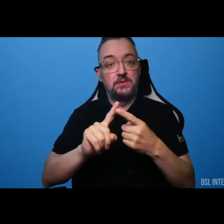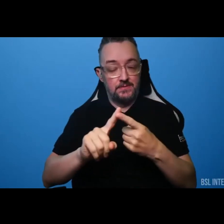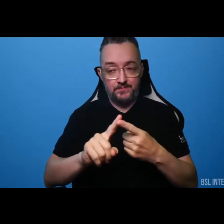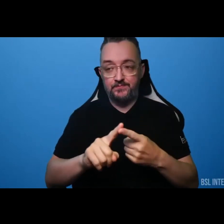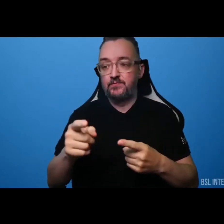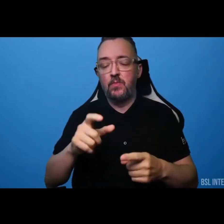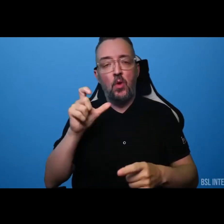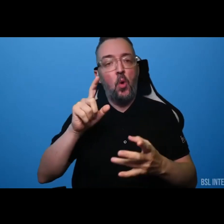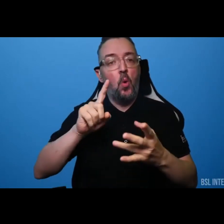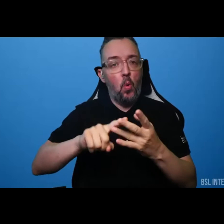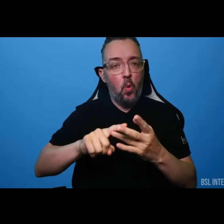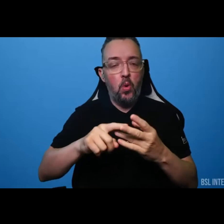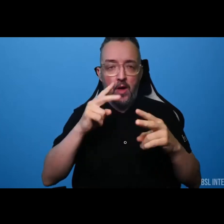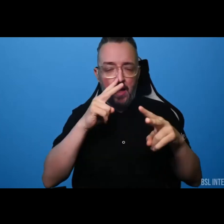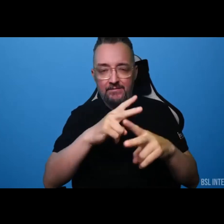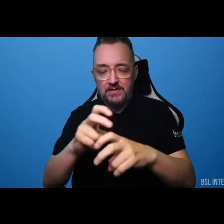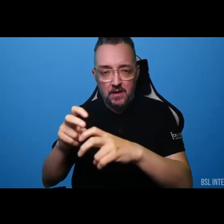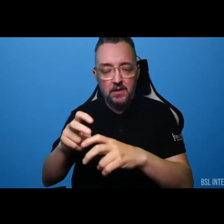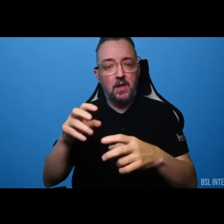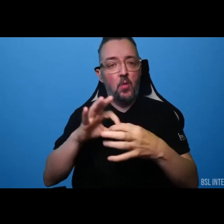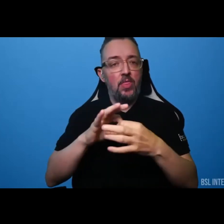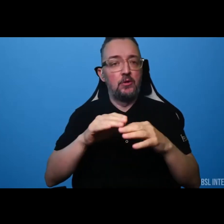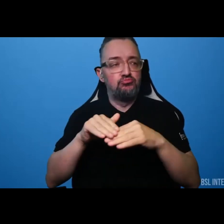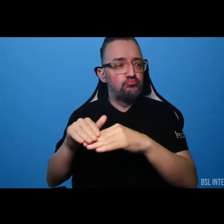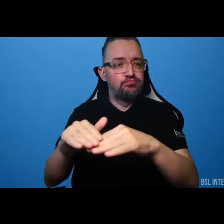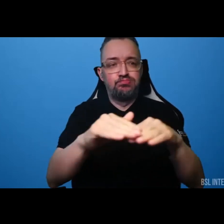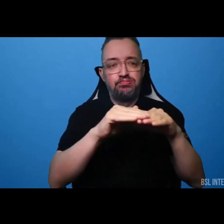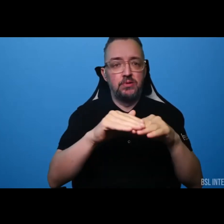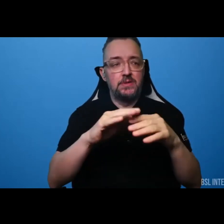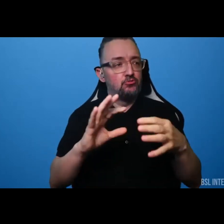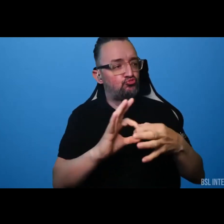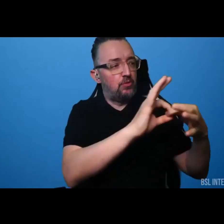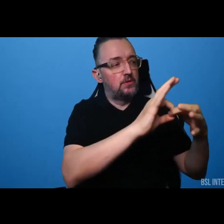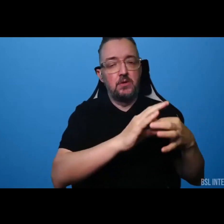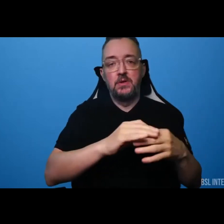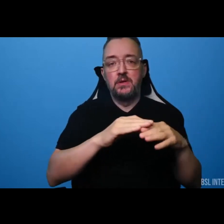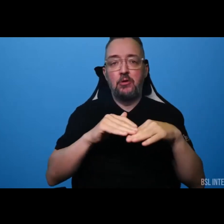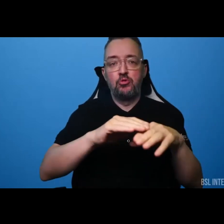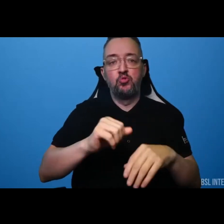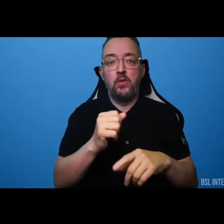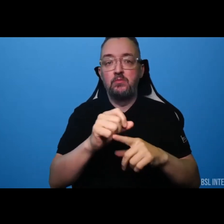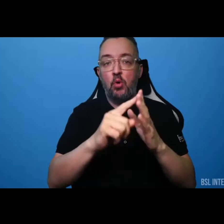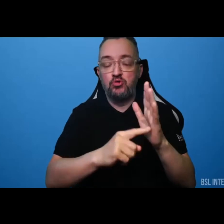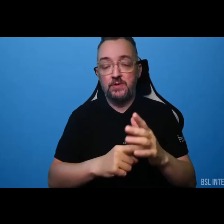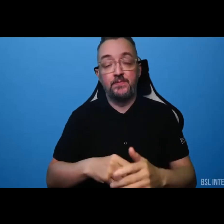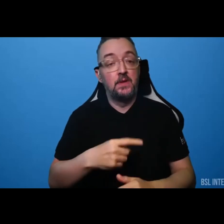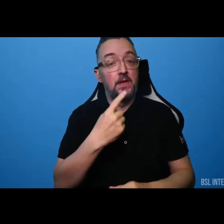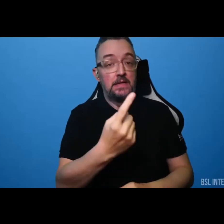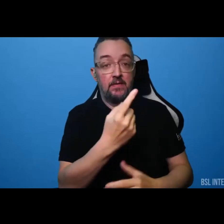on the Transnational Scotland Project. So Michael Morris has been working with us at V&A Dundee,